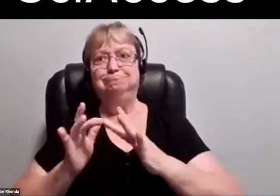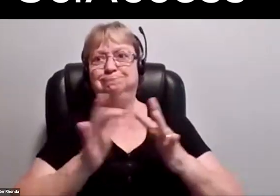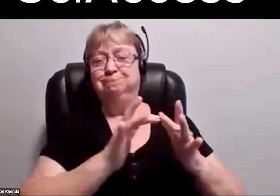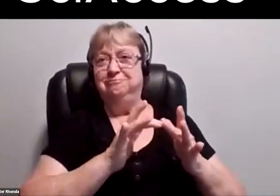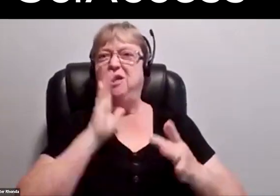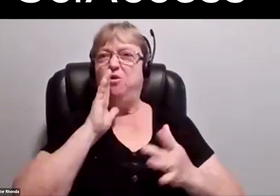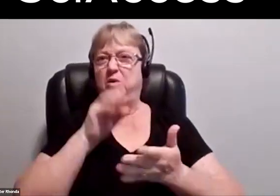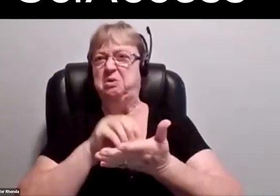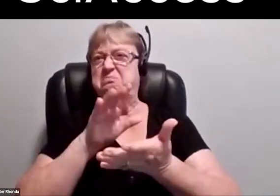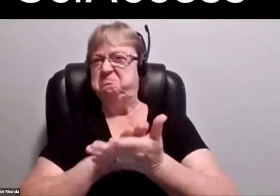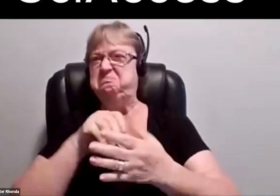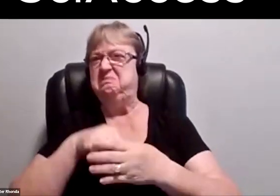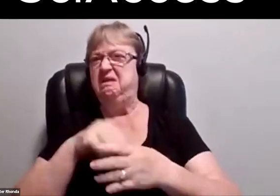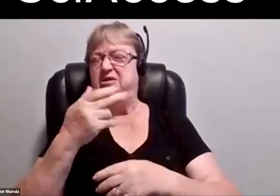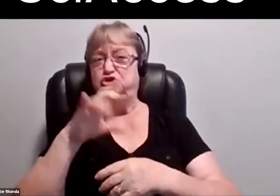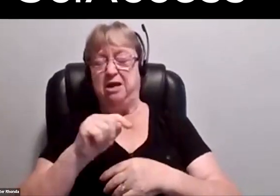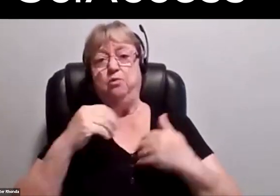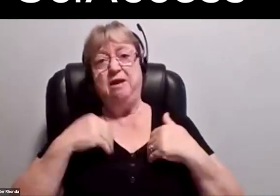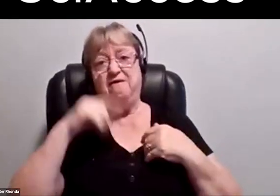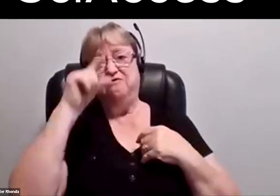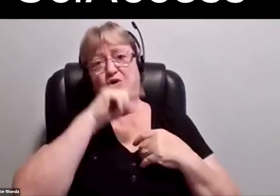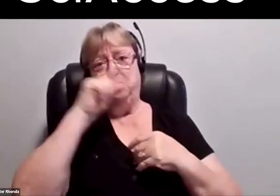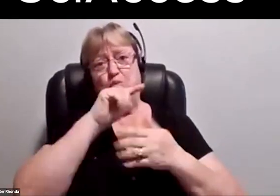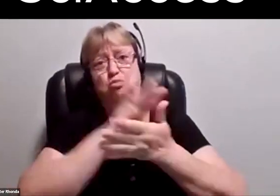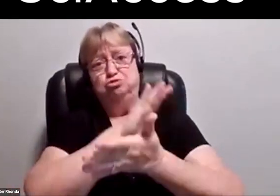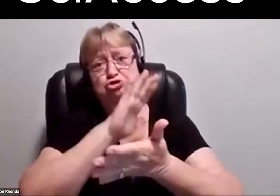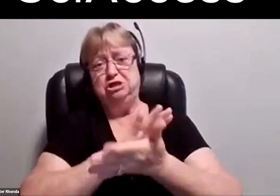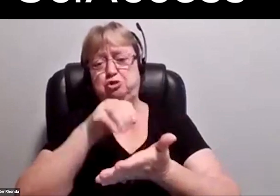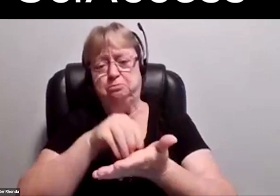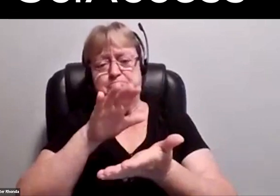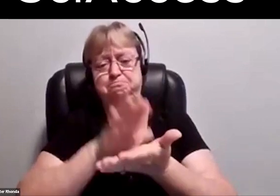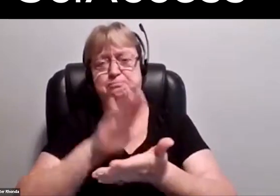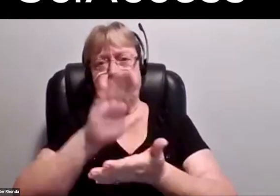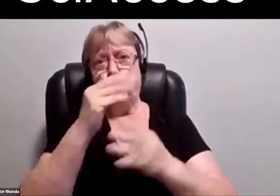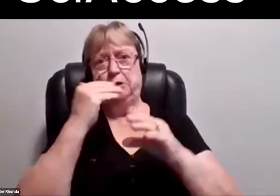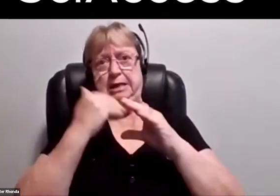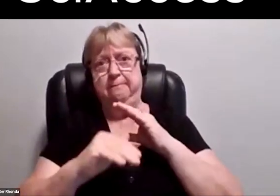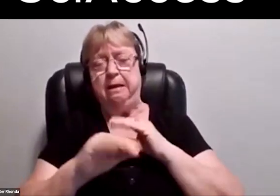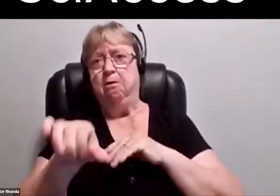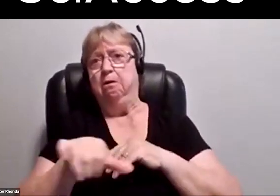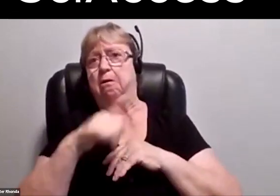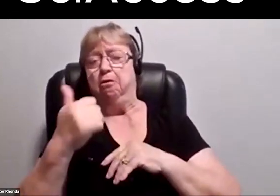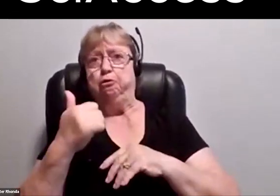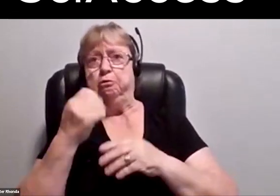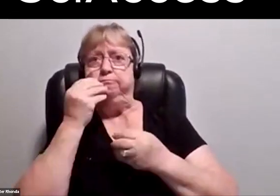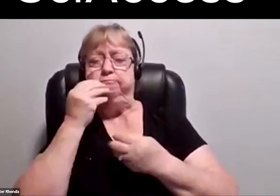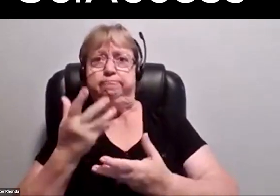There's a Google sheet where you can list your email and other socials, and it's a way for people to get in touch